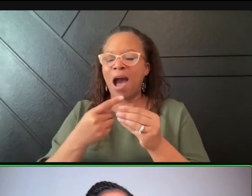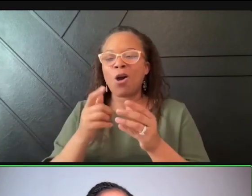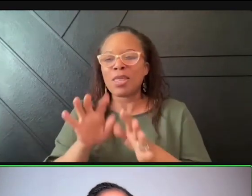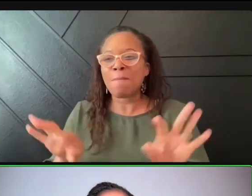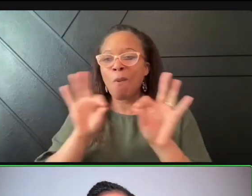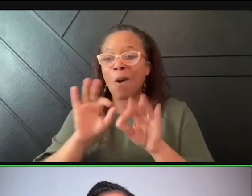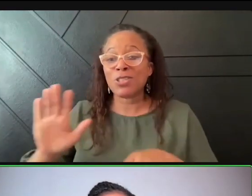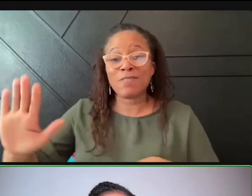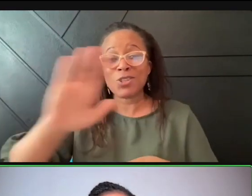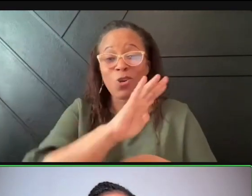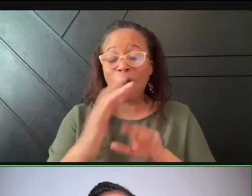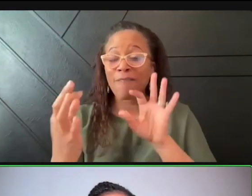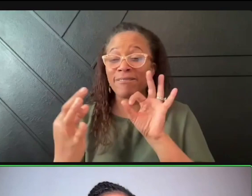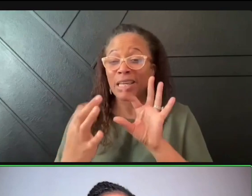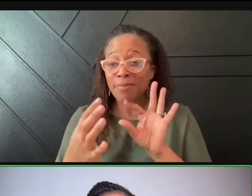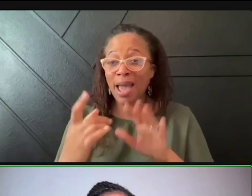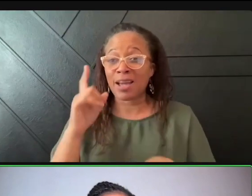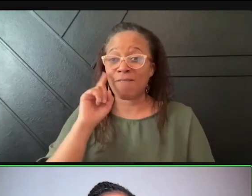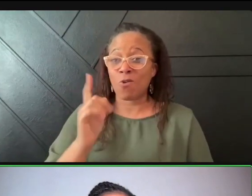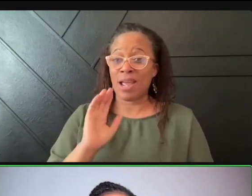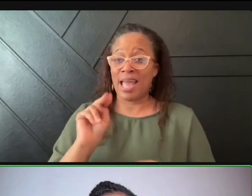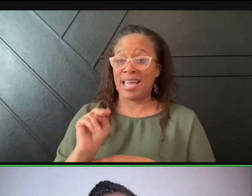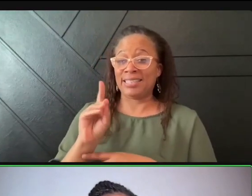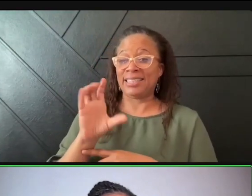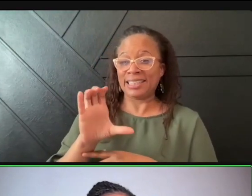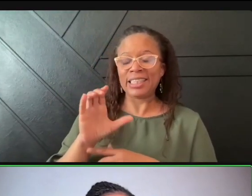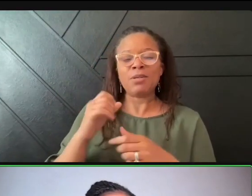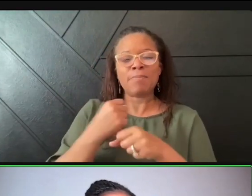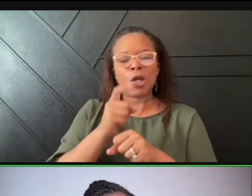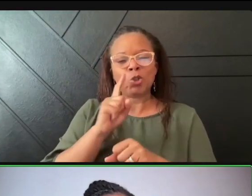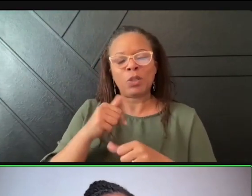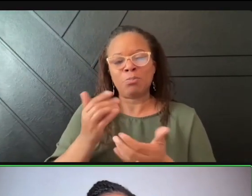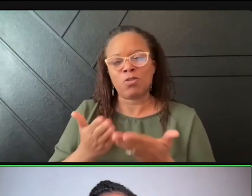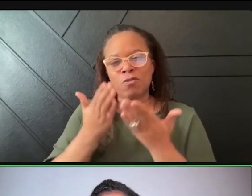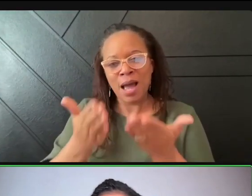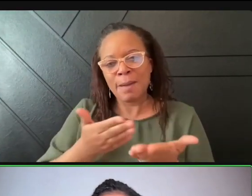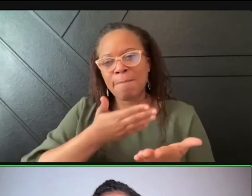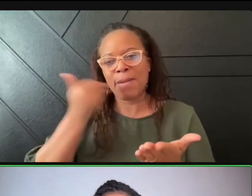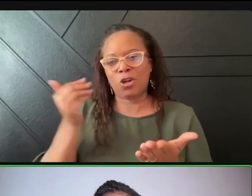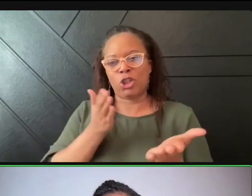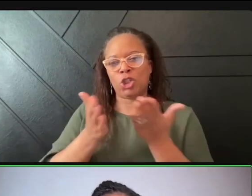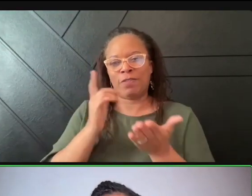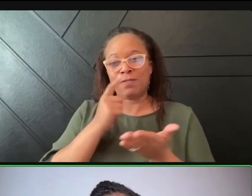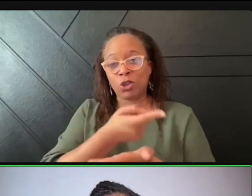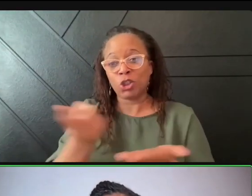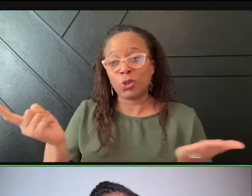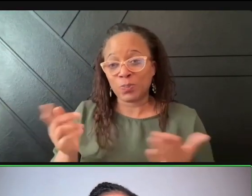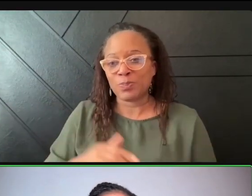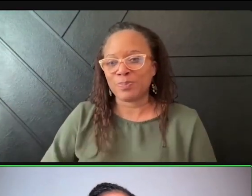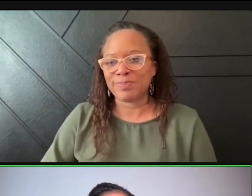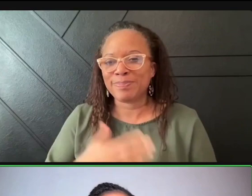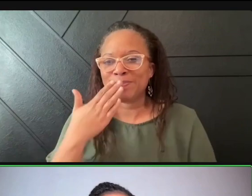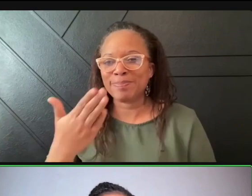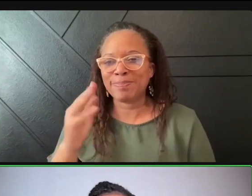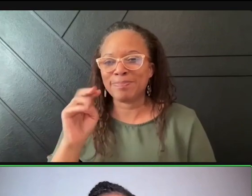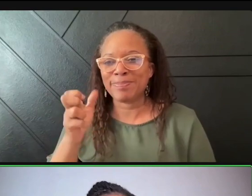And Megan is going to explain a bit more of the importance of your feedback for us here at NDC so that we can ensure that we're providing